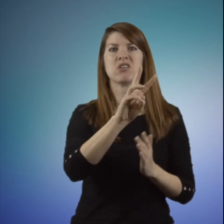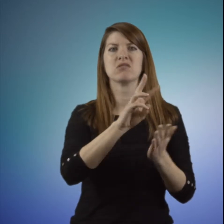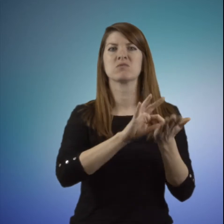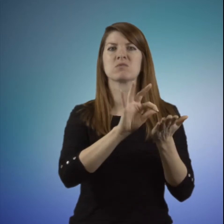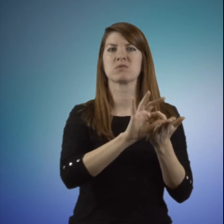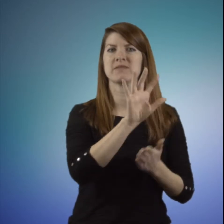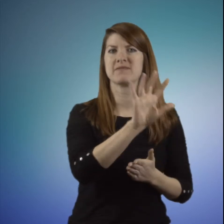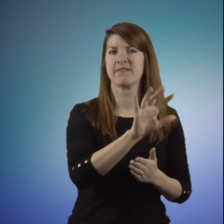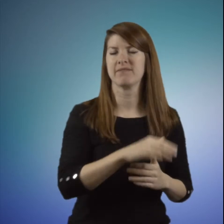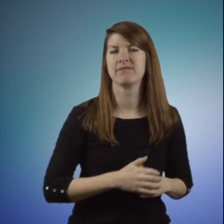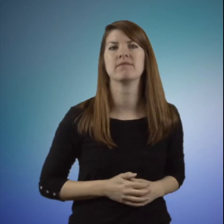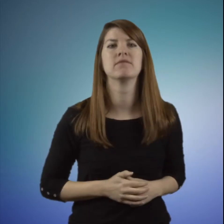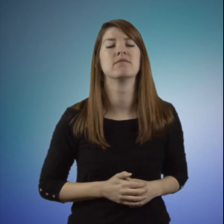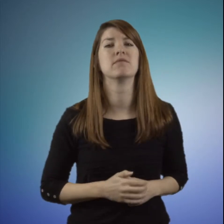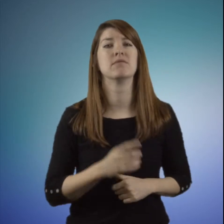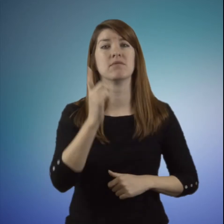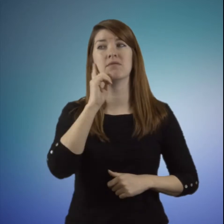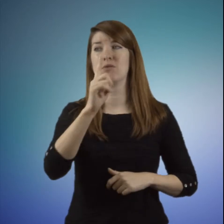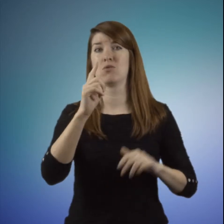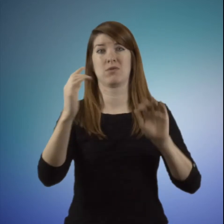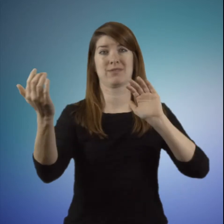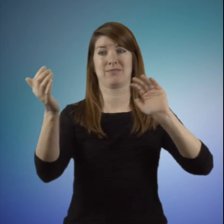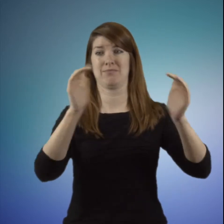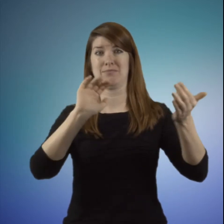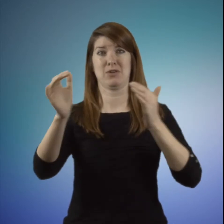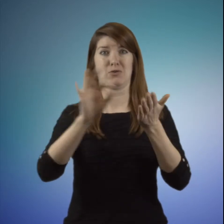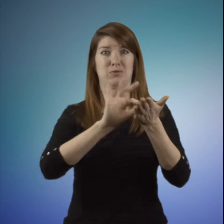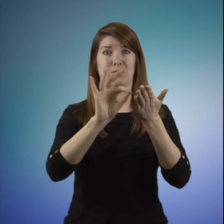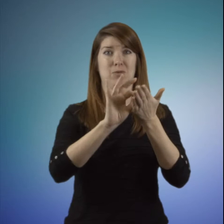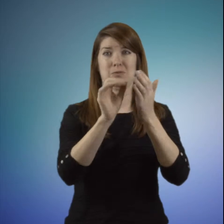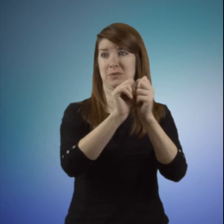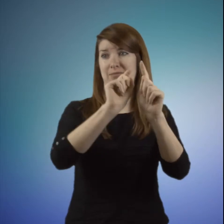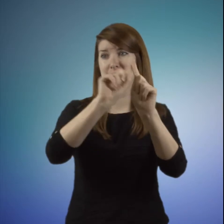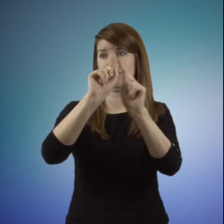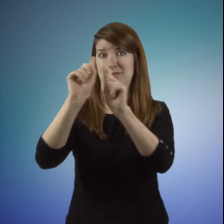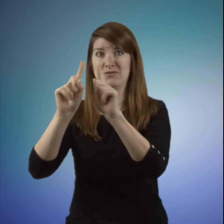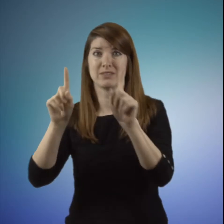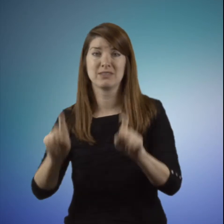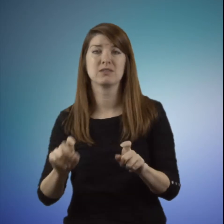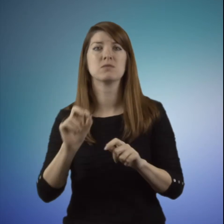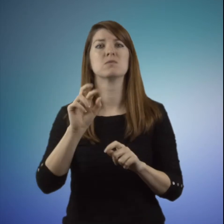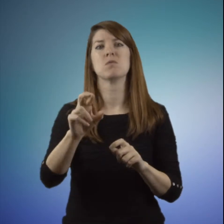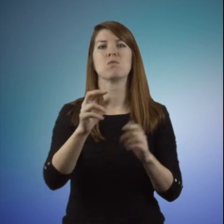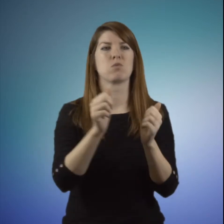In order to compare scores across tests or across groups of children,